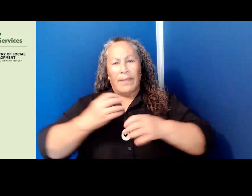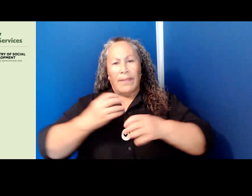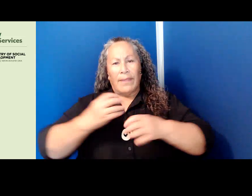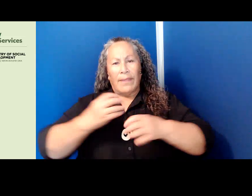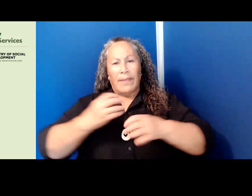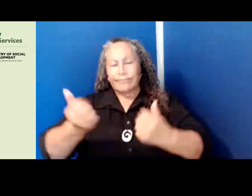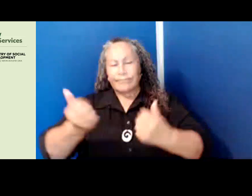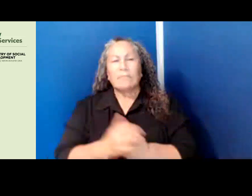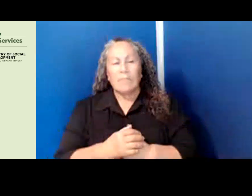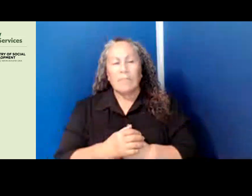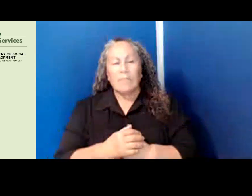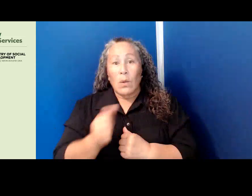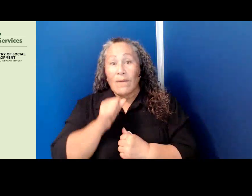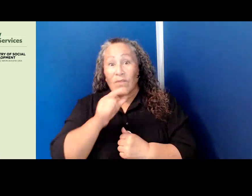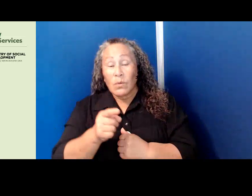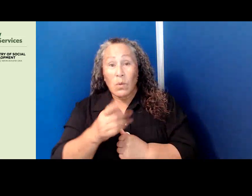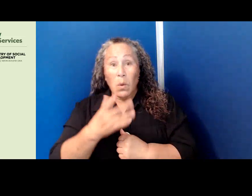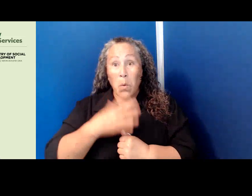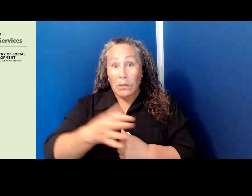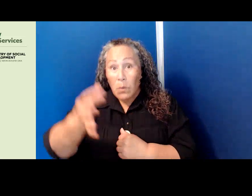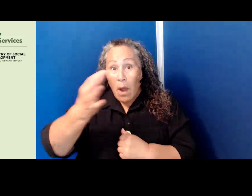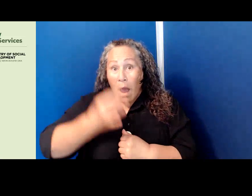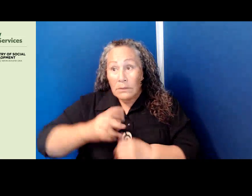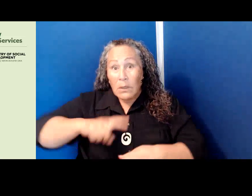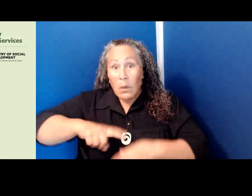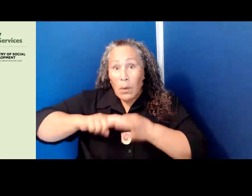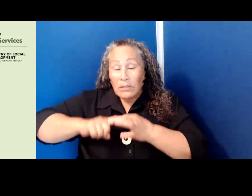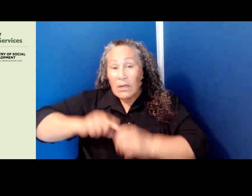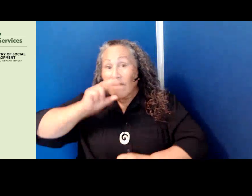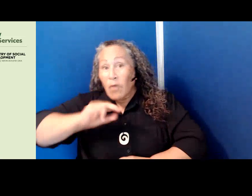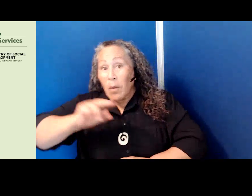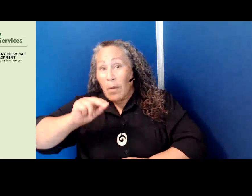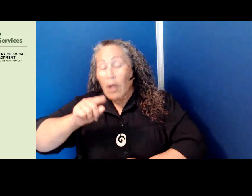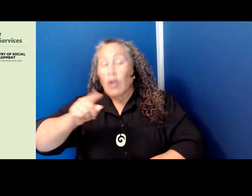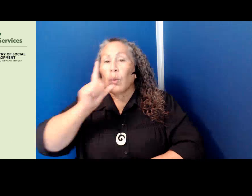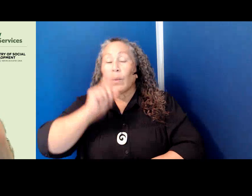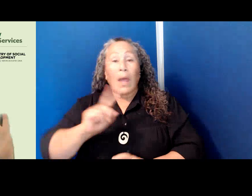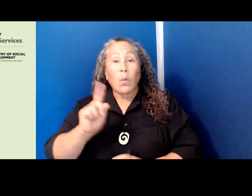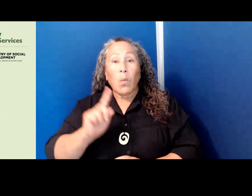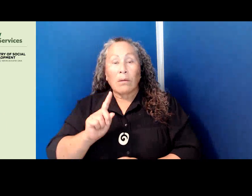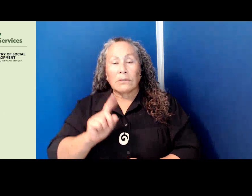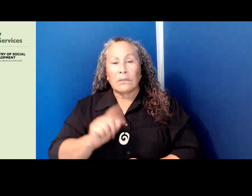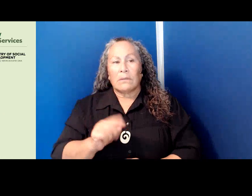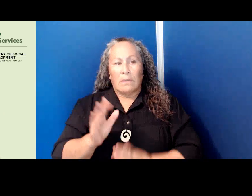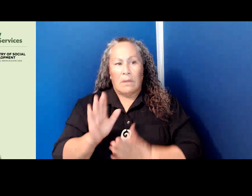So if you choose to ask a verbal question, you can raise the use the raise hand function